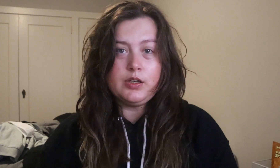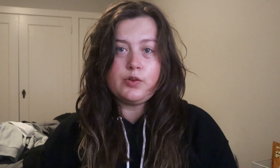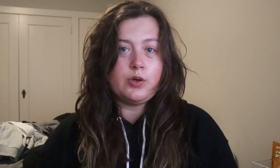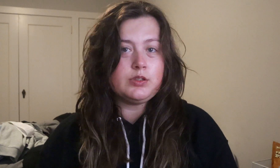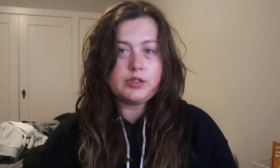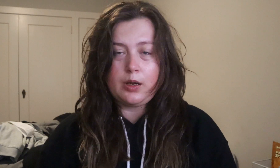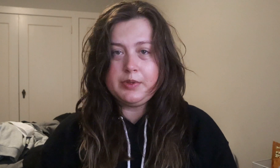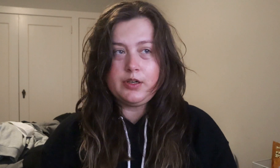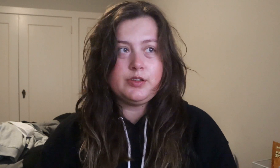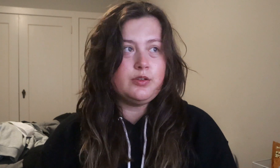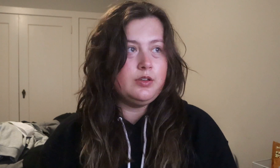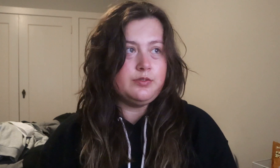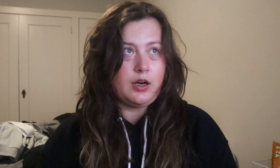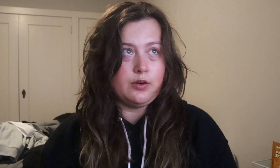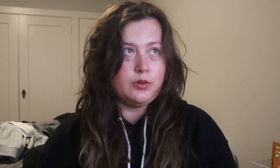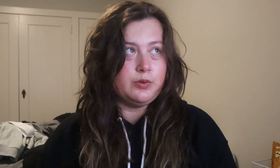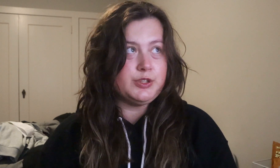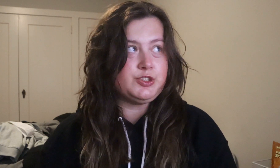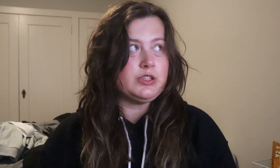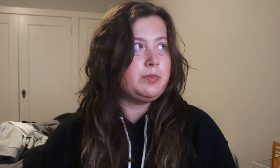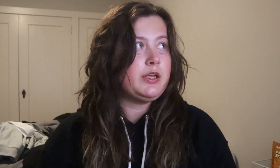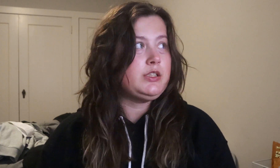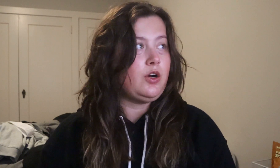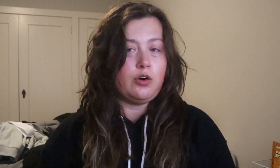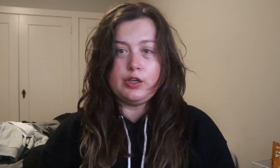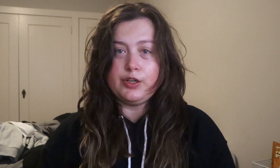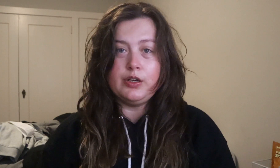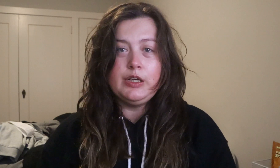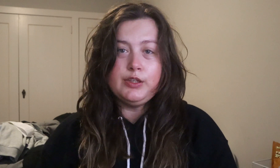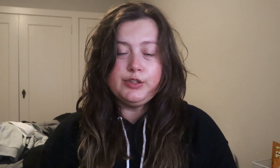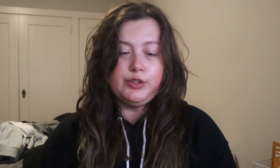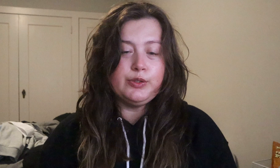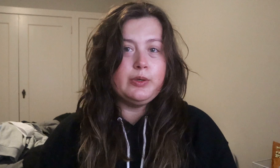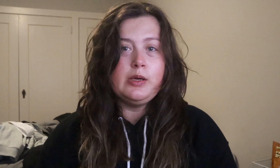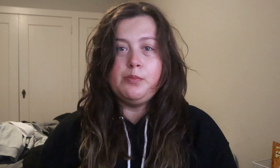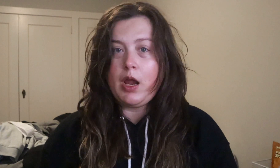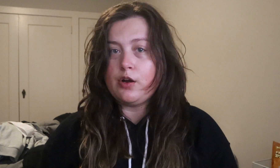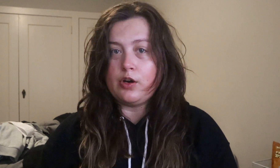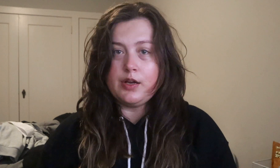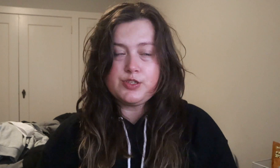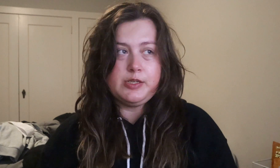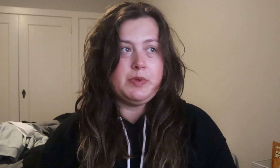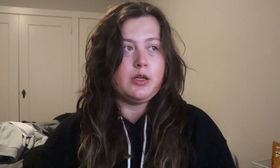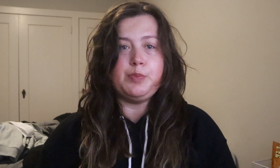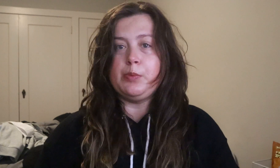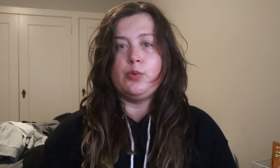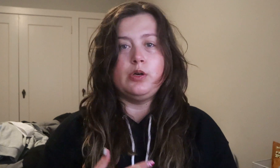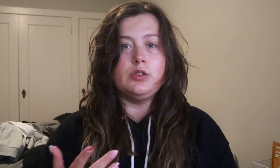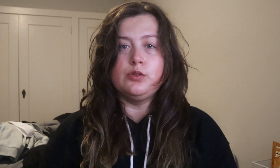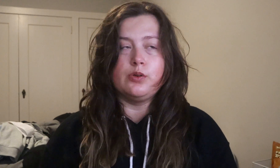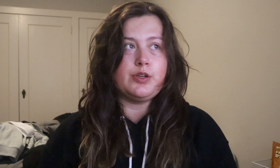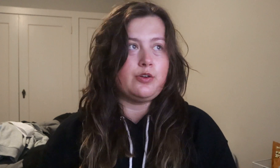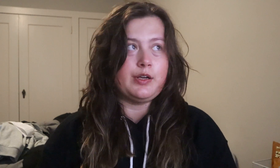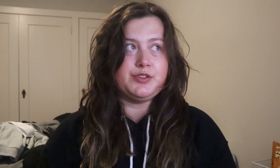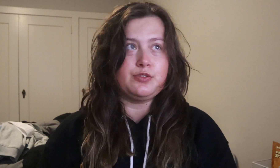And, of course, this commentary is going viral, which just makes it harder to make corrections because people will ignore the corrections